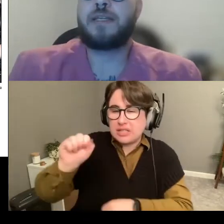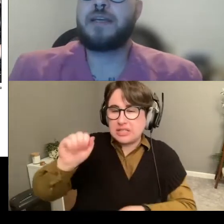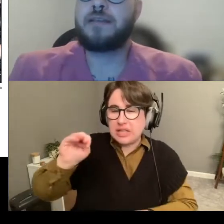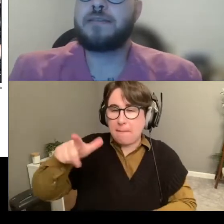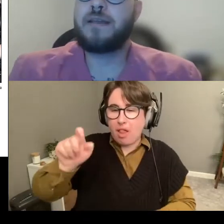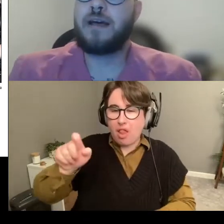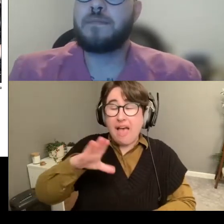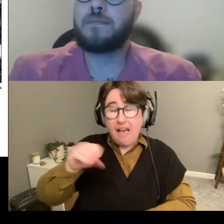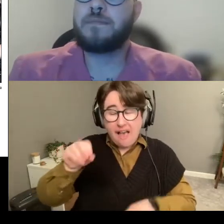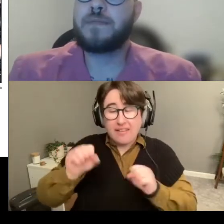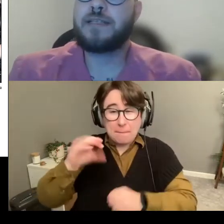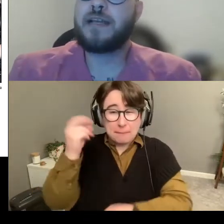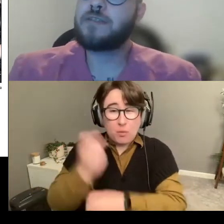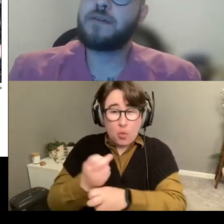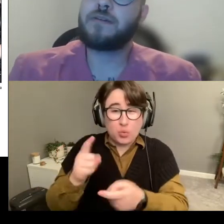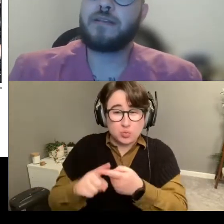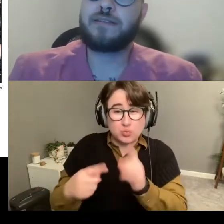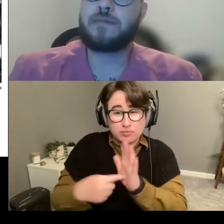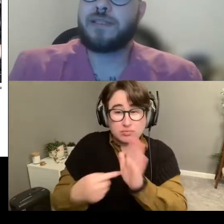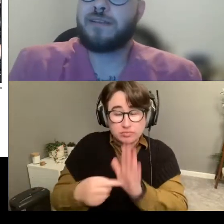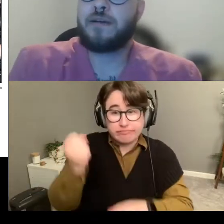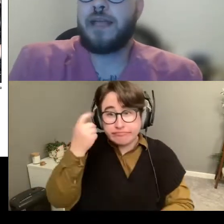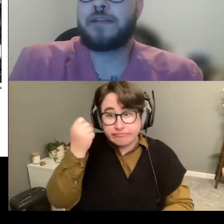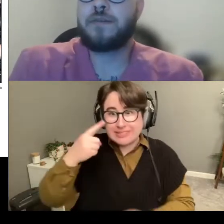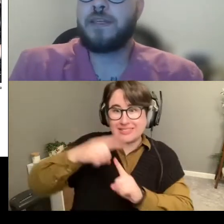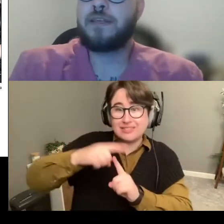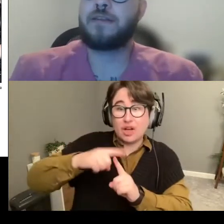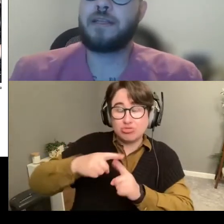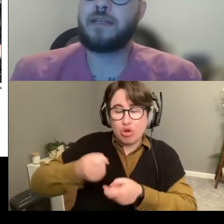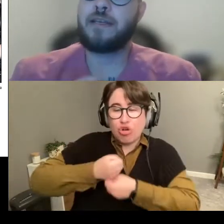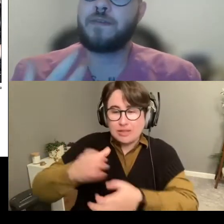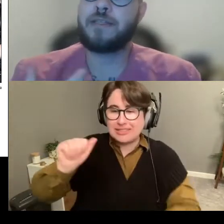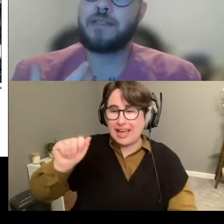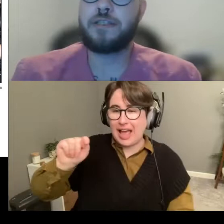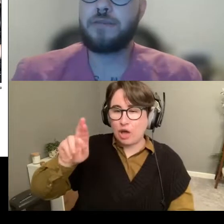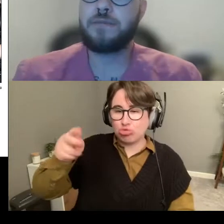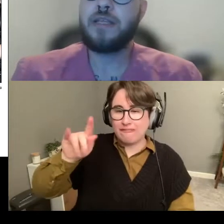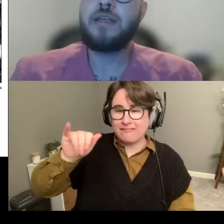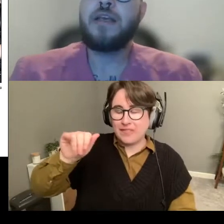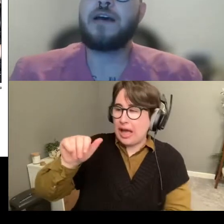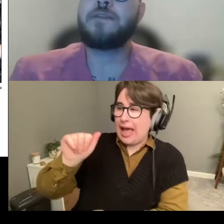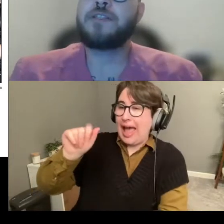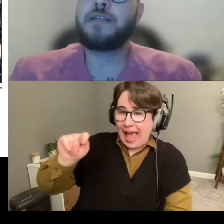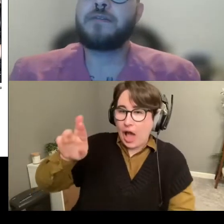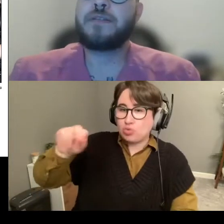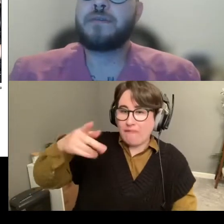because testosterone causes what's called atrophy or thinning of the tissue of your genitals,